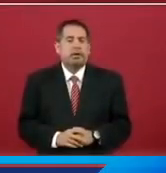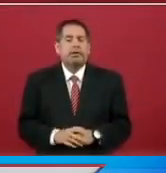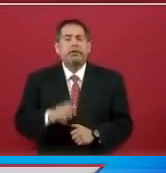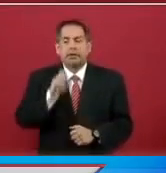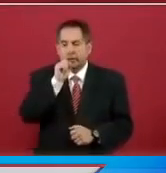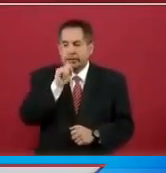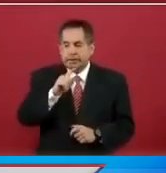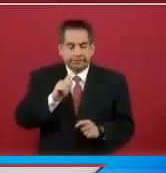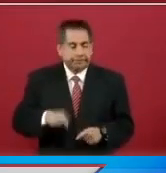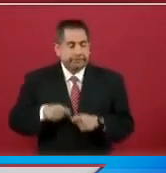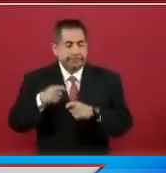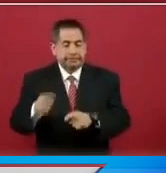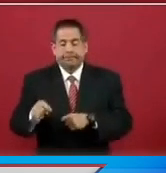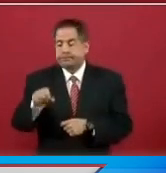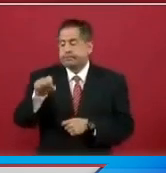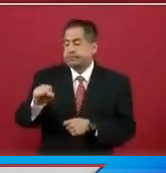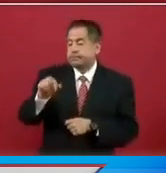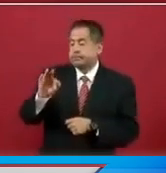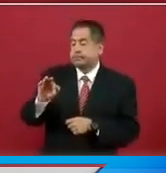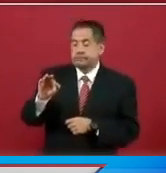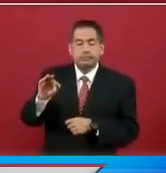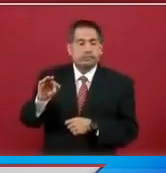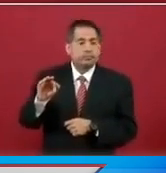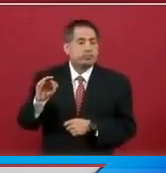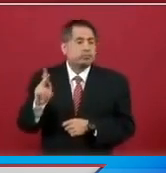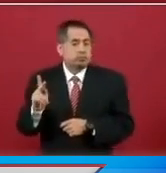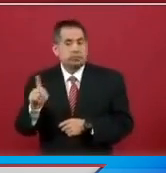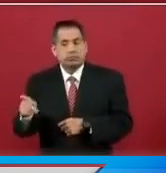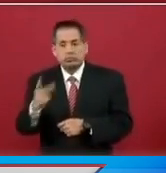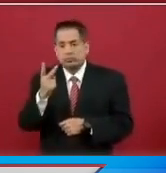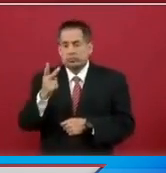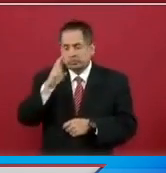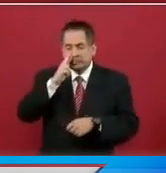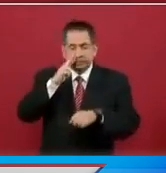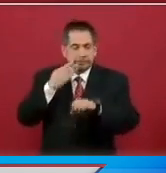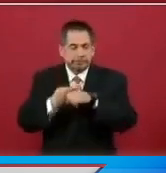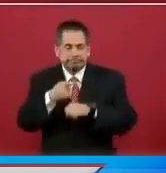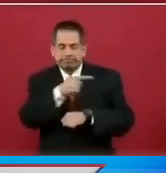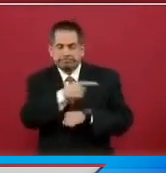4: Financial research Fighting the money laundering derived from fuel theft